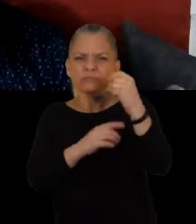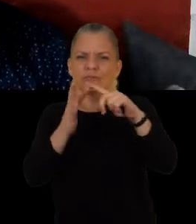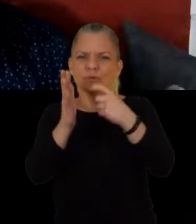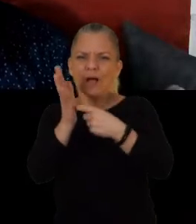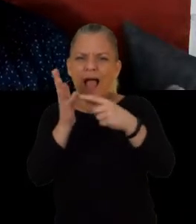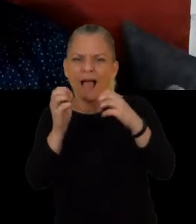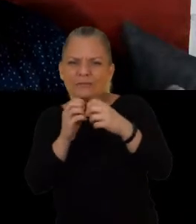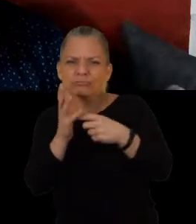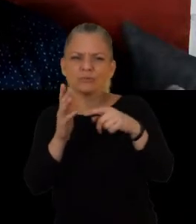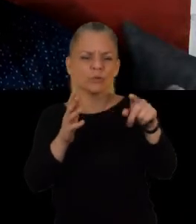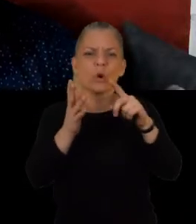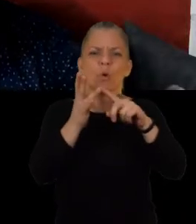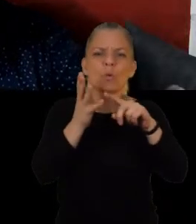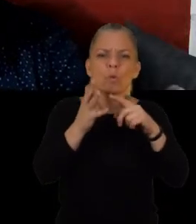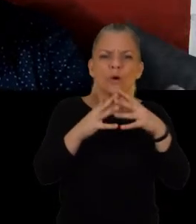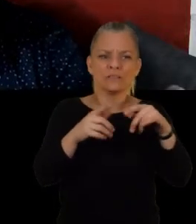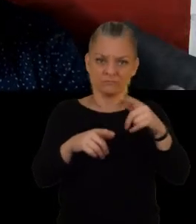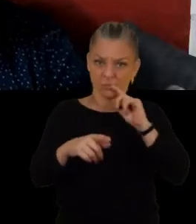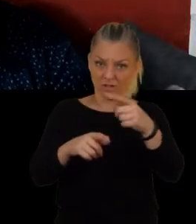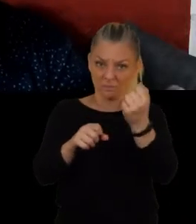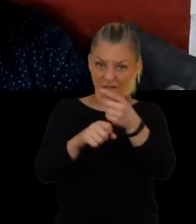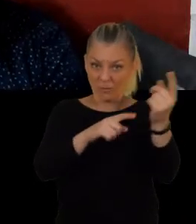but the Irn Bru and Oor Wullie is not going to bring you back?